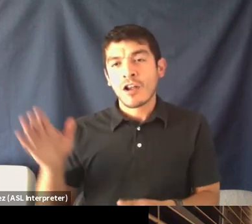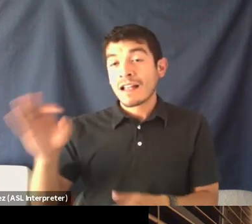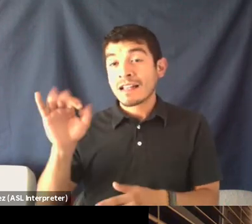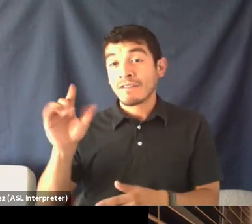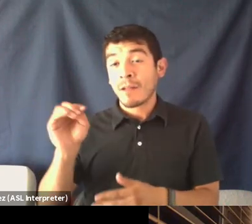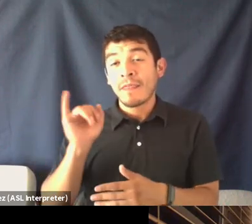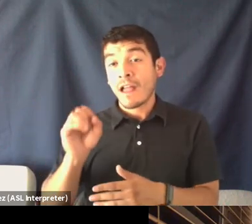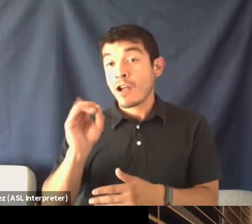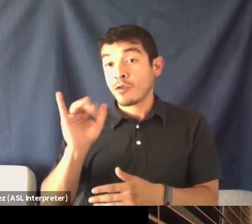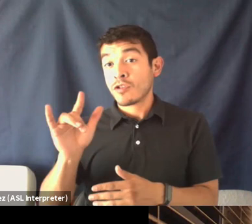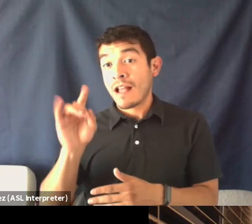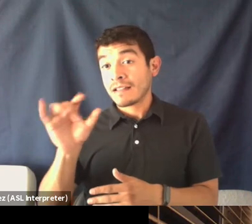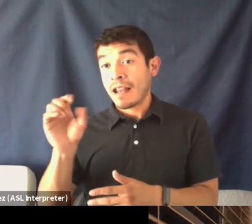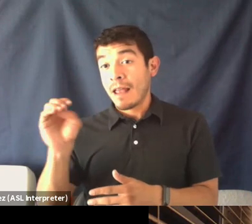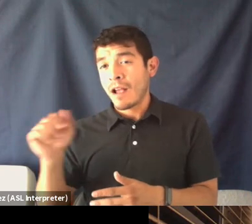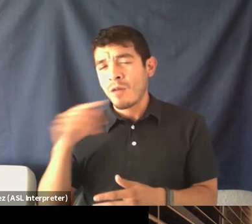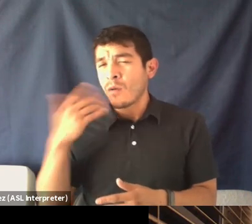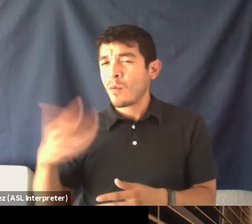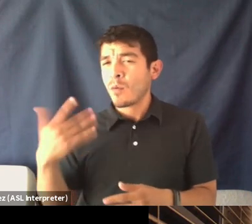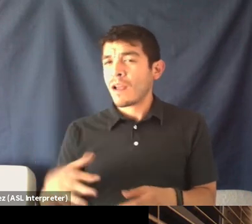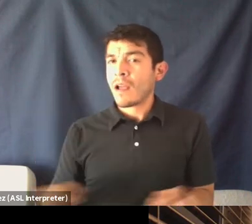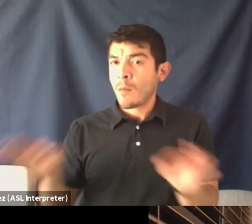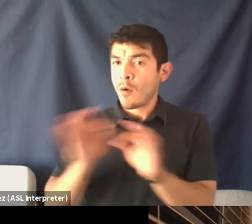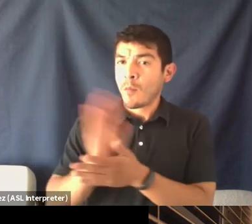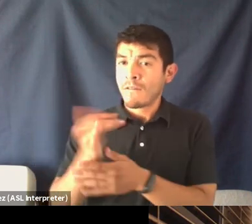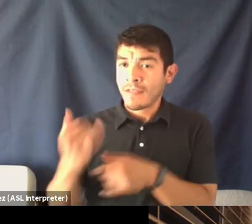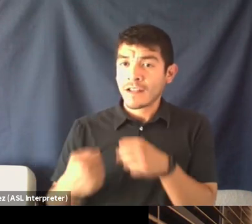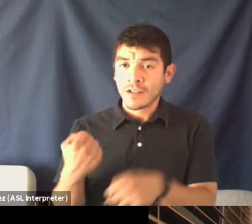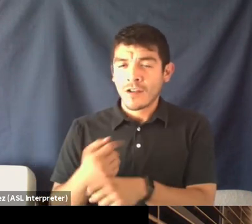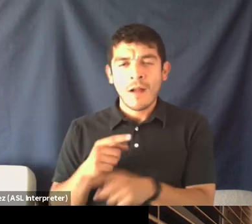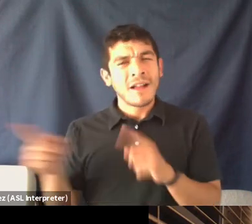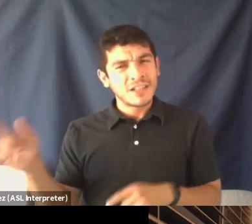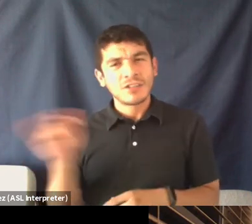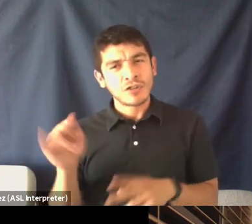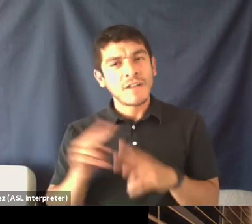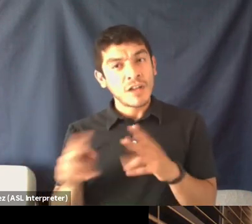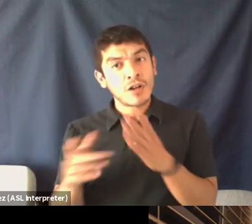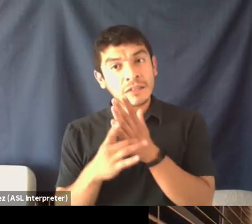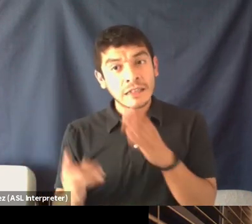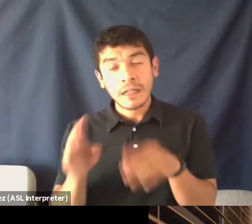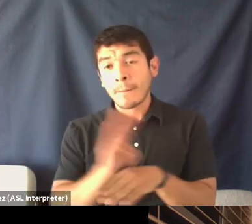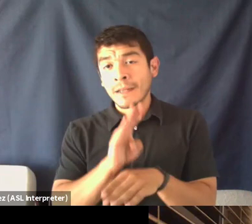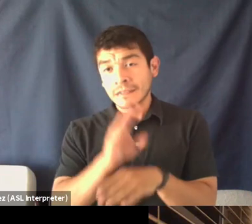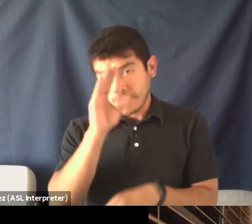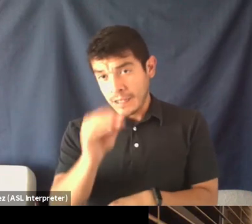is such a important movie this year. But also he's a very skilled business person and a very skilled producer.